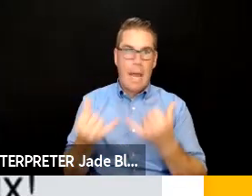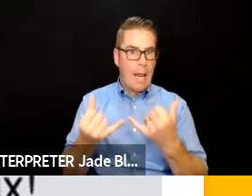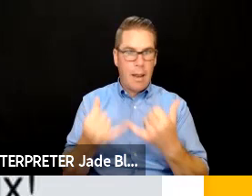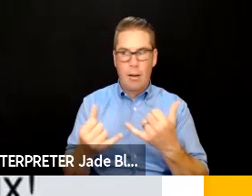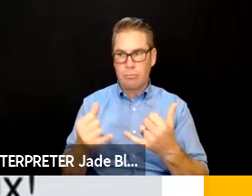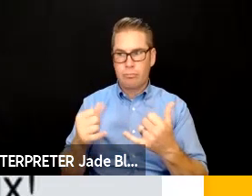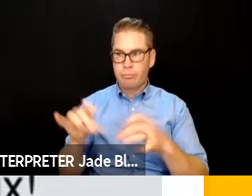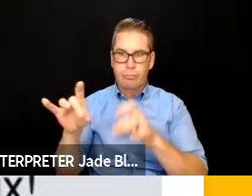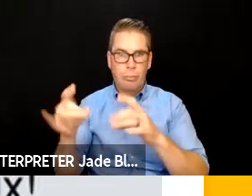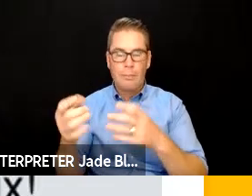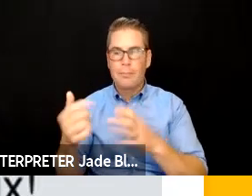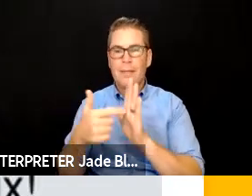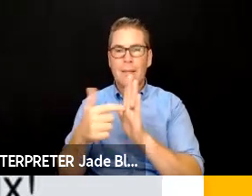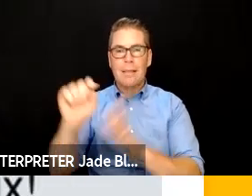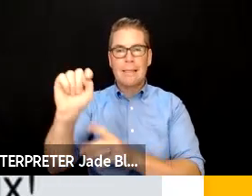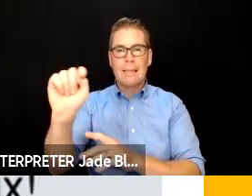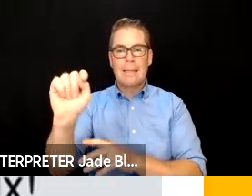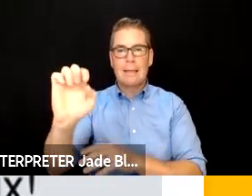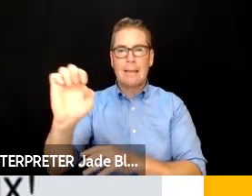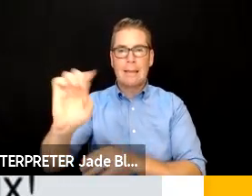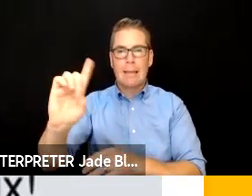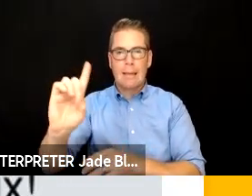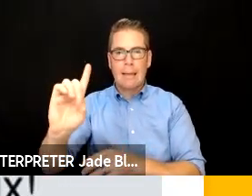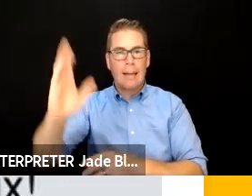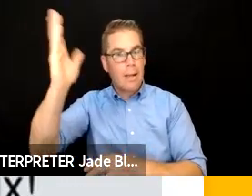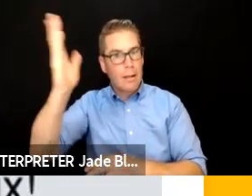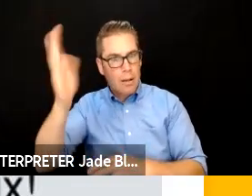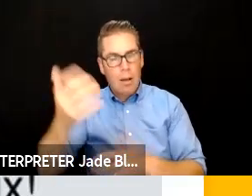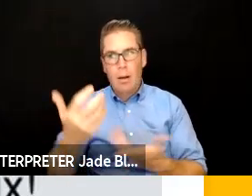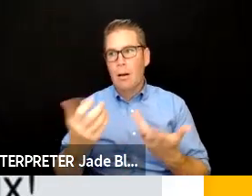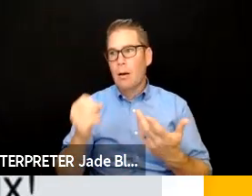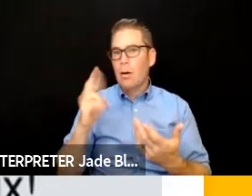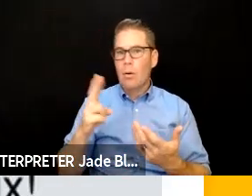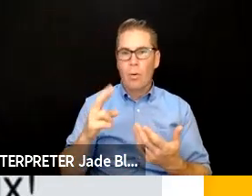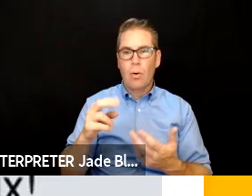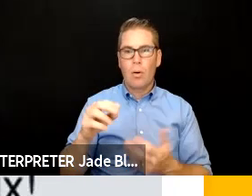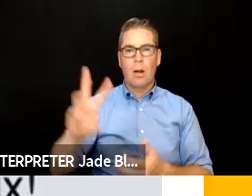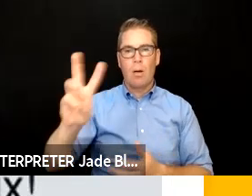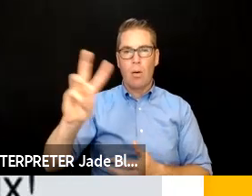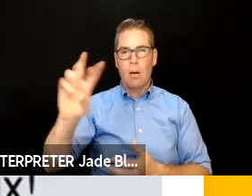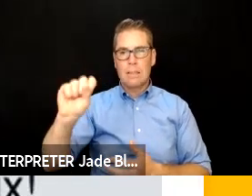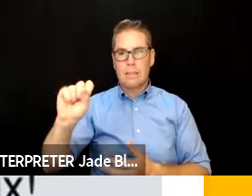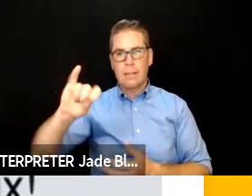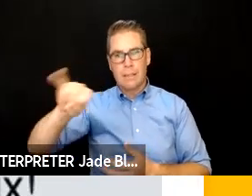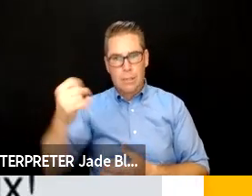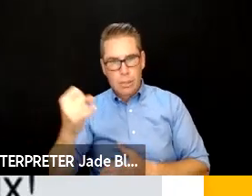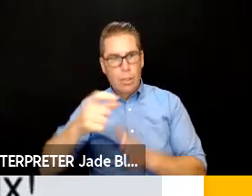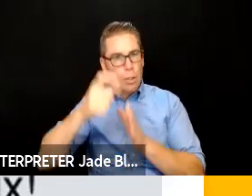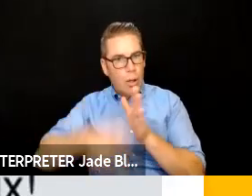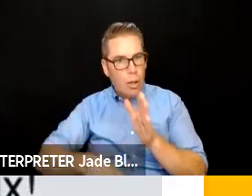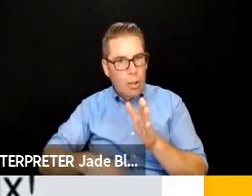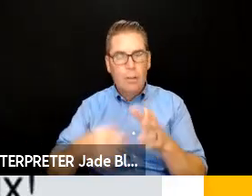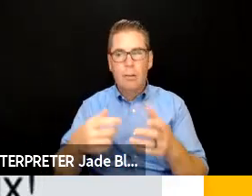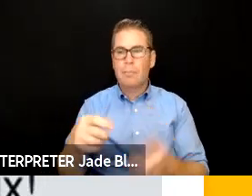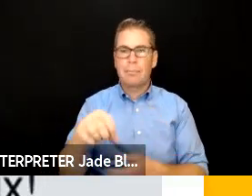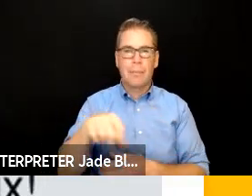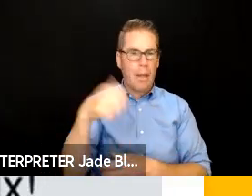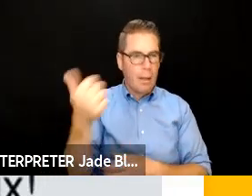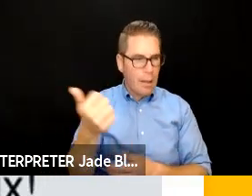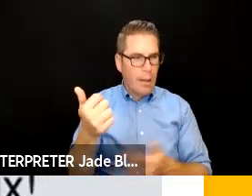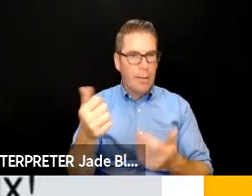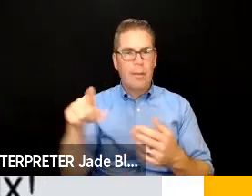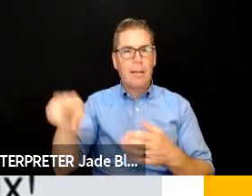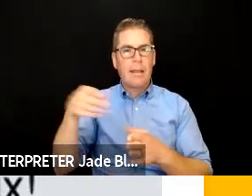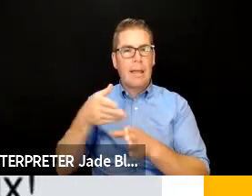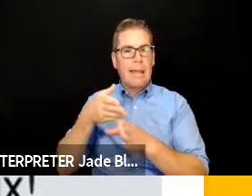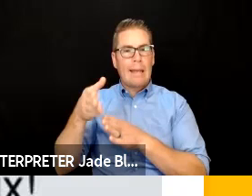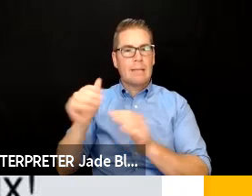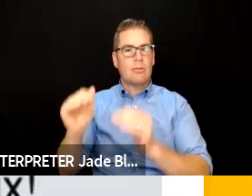Sally Potter: Ted Talks journal articles websites from the, the experts in the current experts in the field, not just the experts that we learned about when we were in grad school.